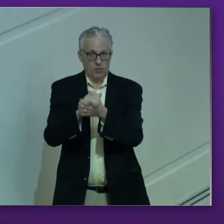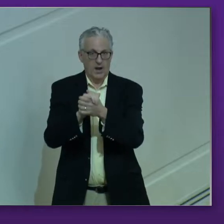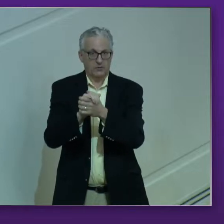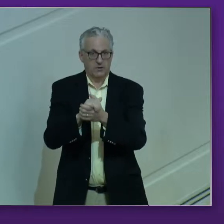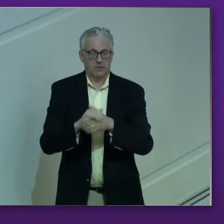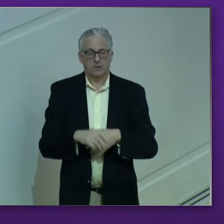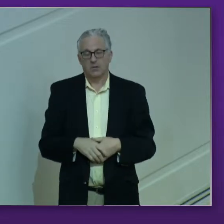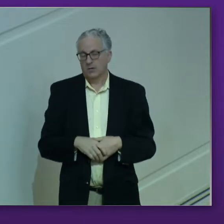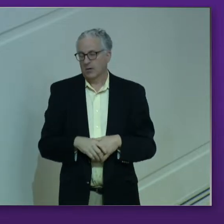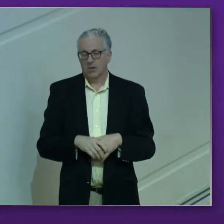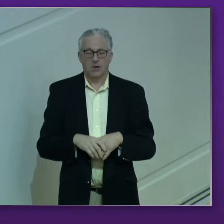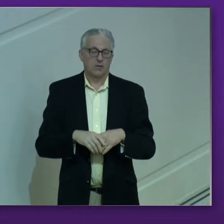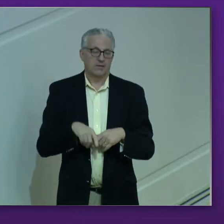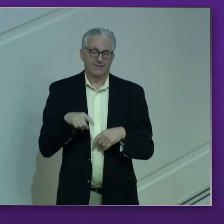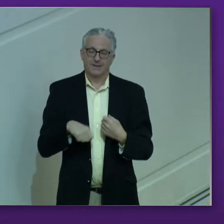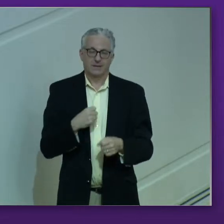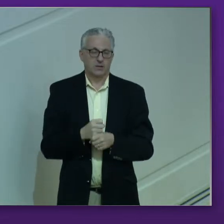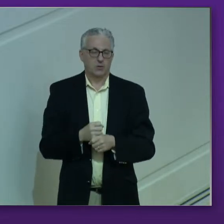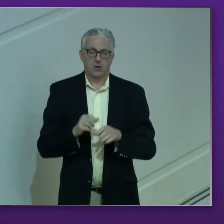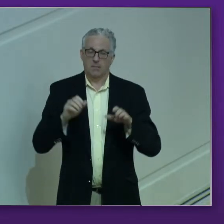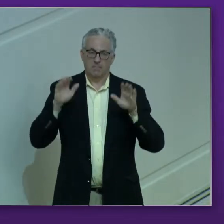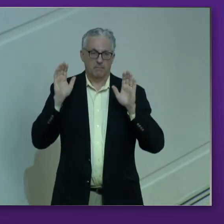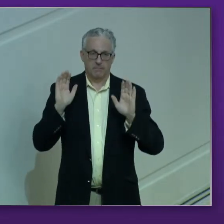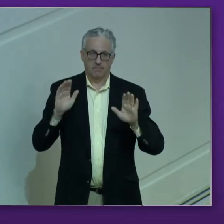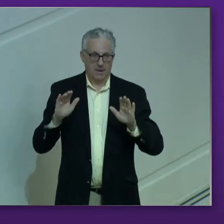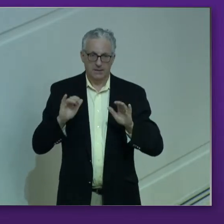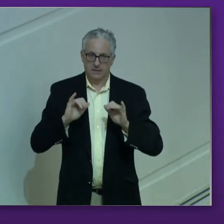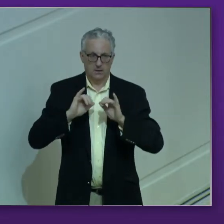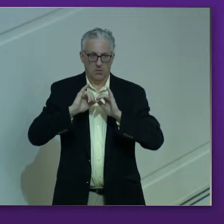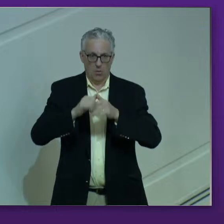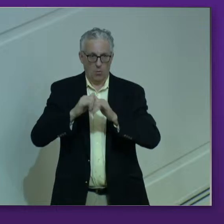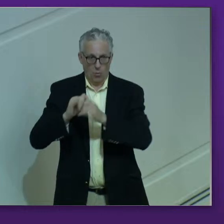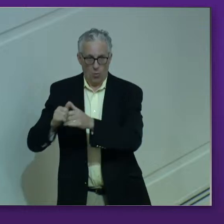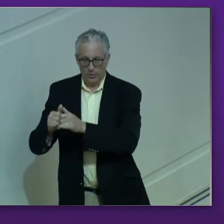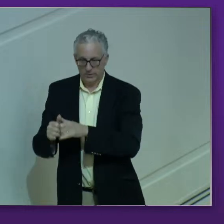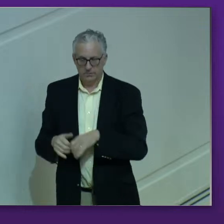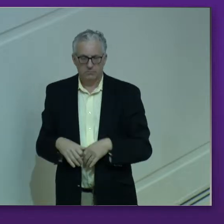I SAY CHARLOTTE DEMPSEY WOULD LIKE TO CONGRATULATE OUR MCTV I